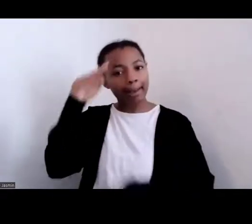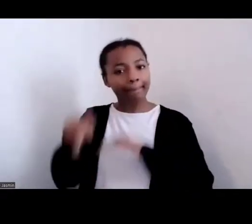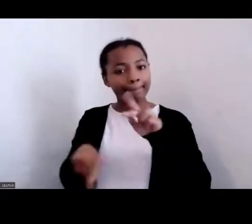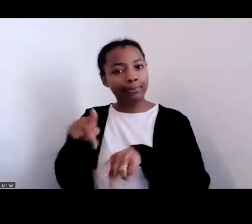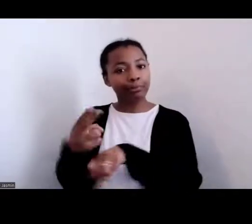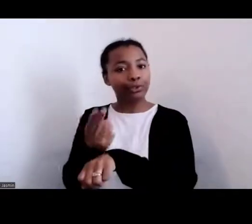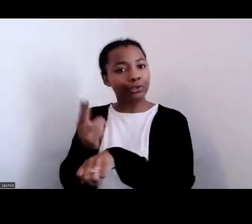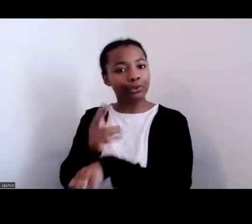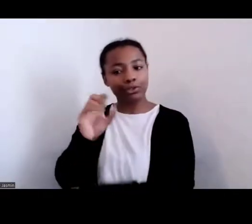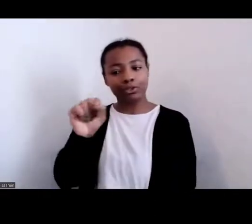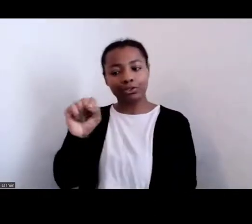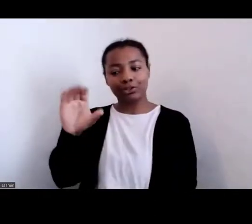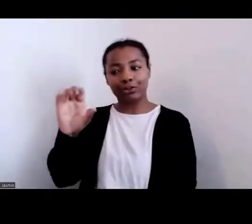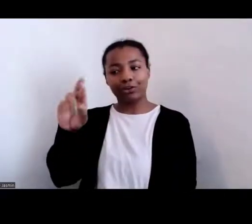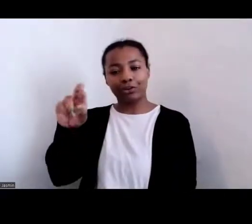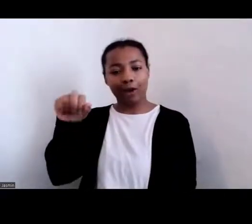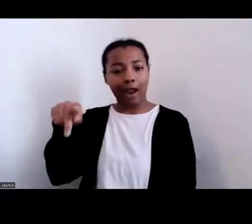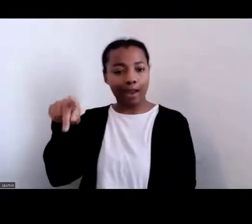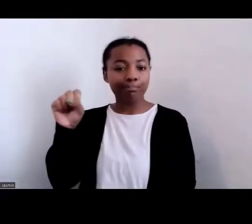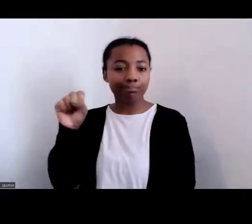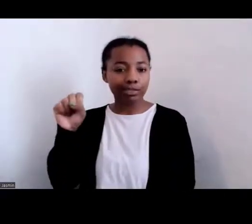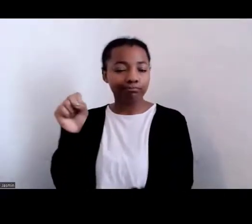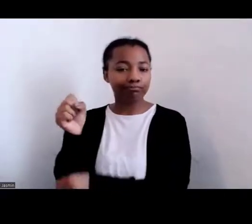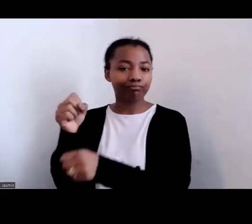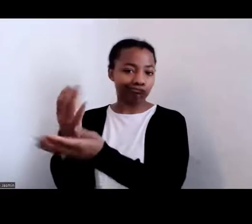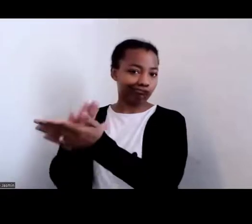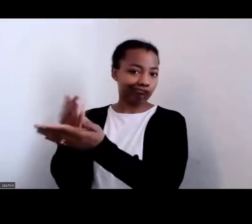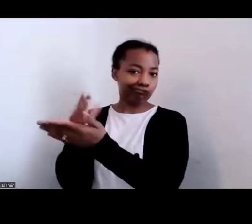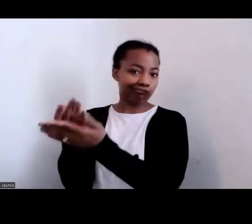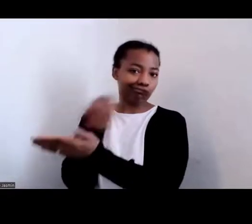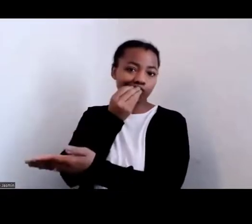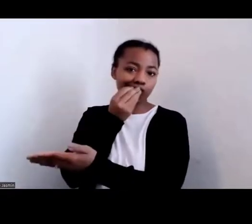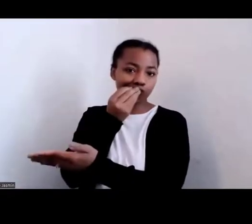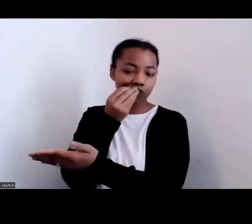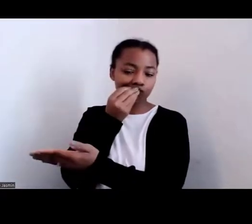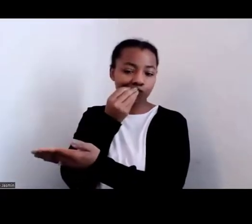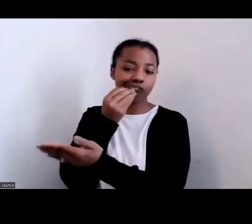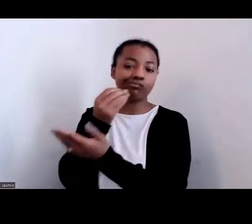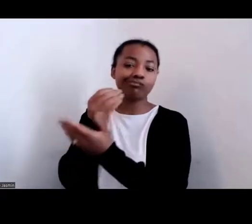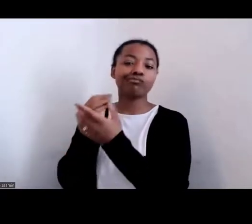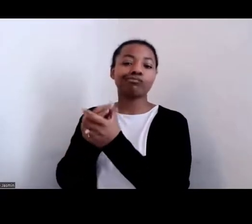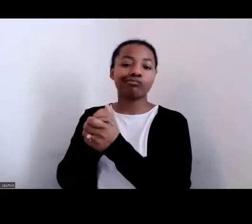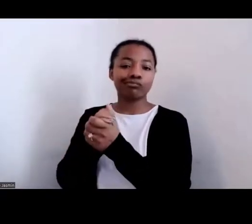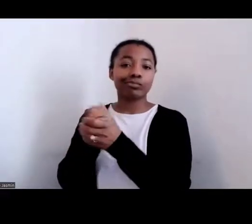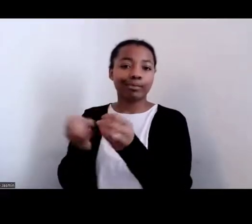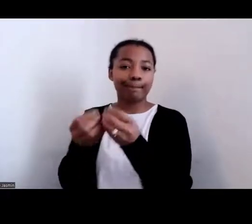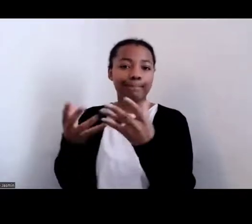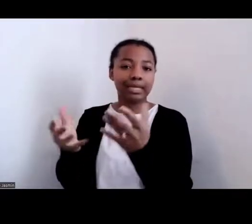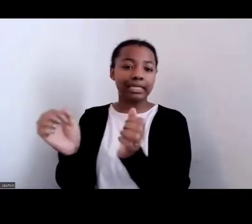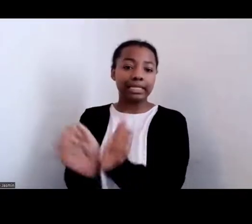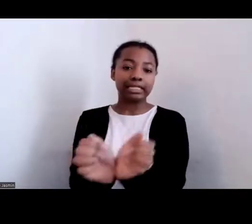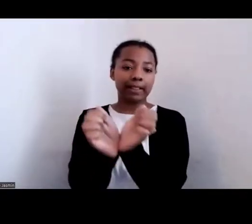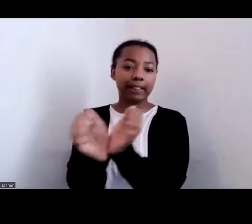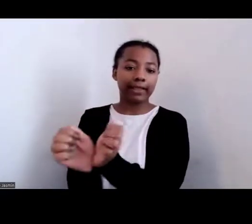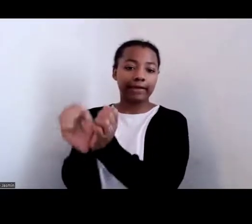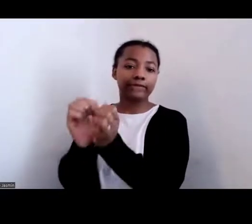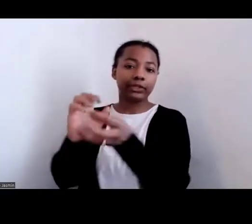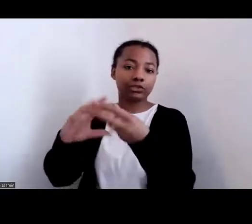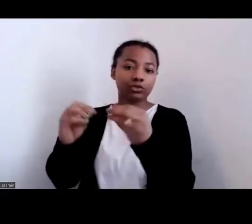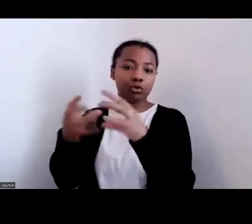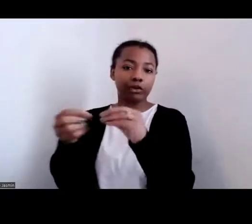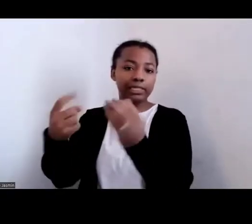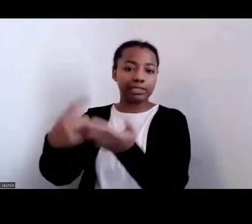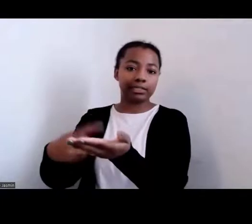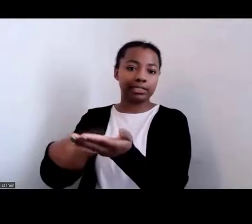Many slave narratives talk about these foods being given to them.